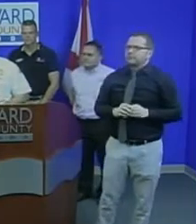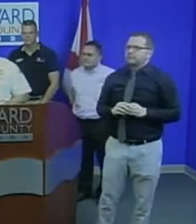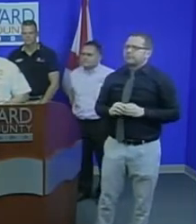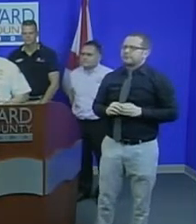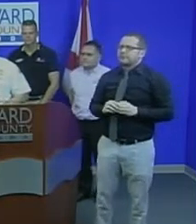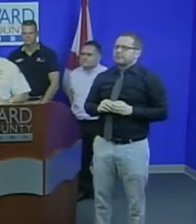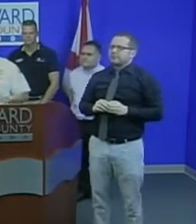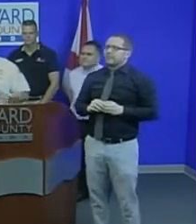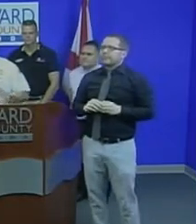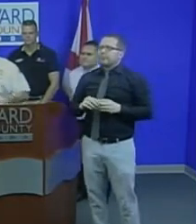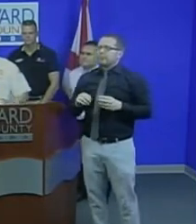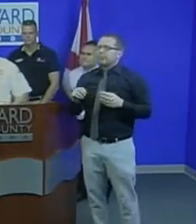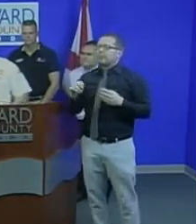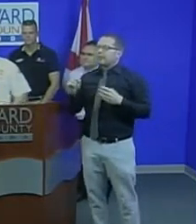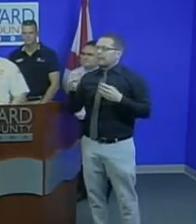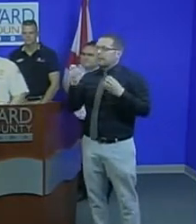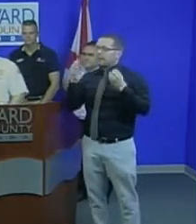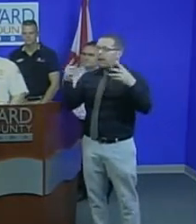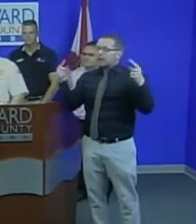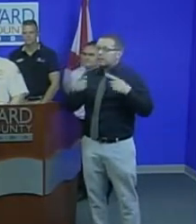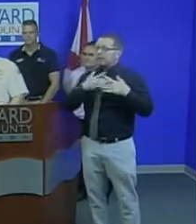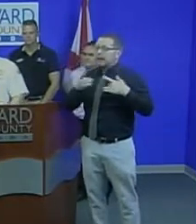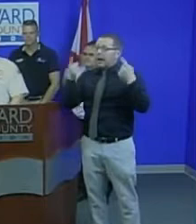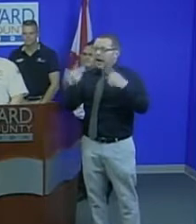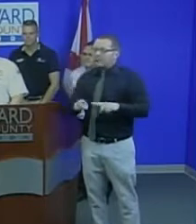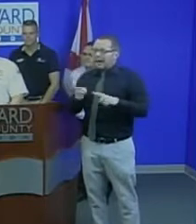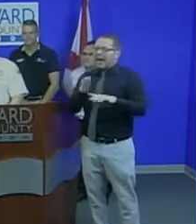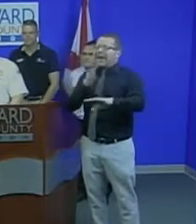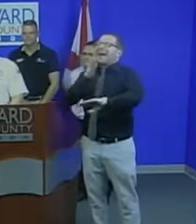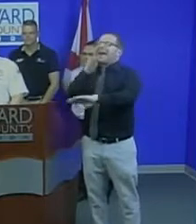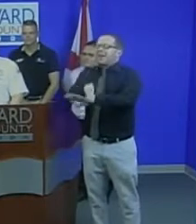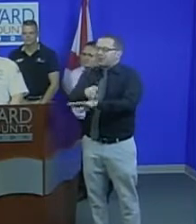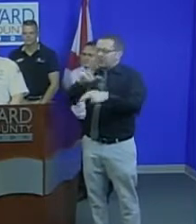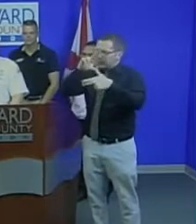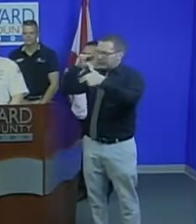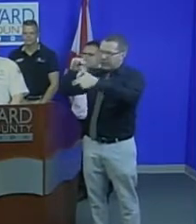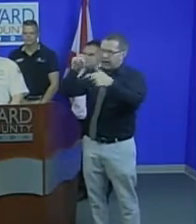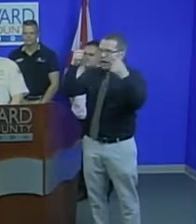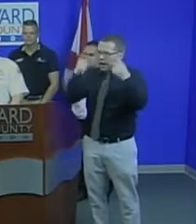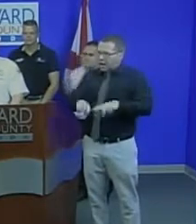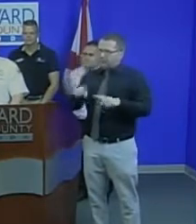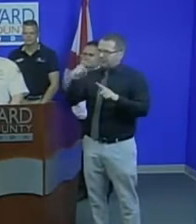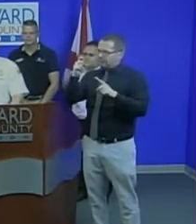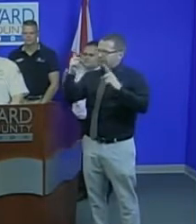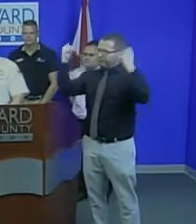WE START TO MAKE ERRORS SO PLEASE LAB PLAN YOUR TIME, TAKE